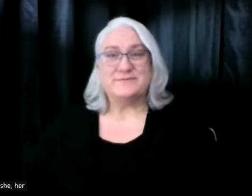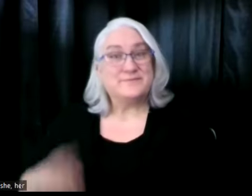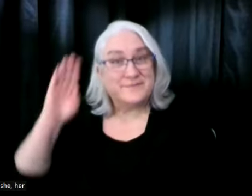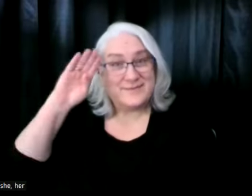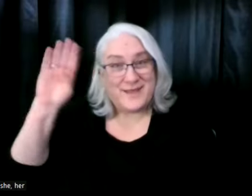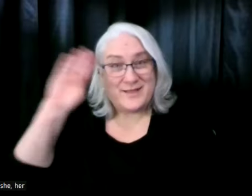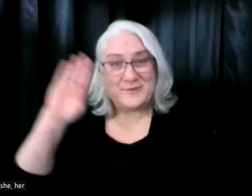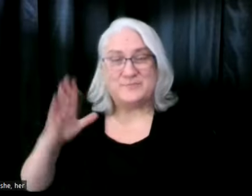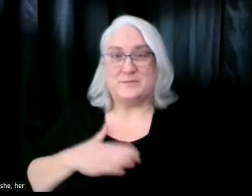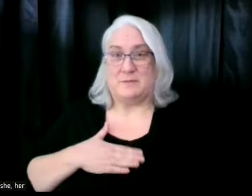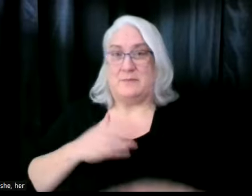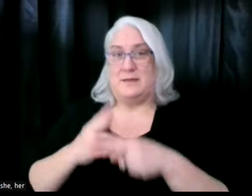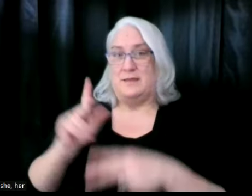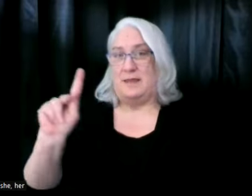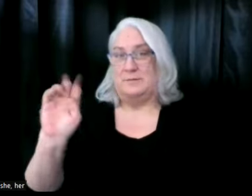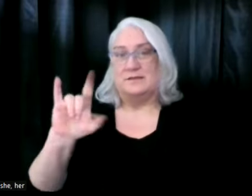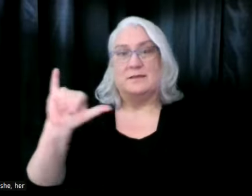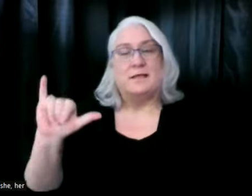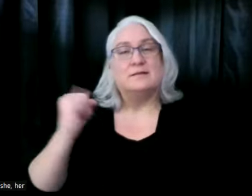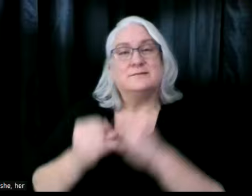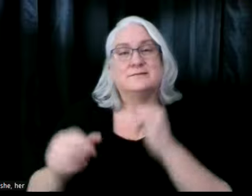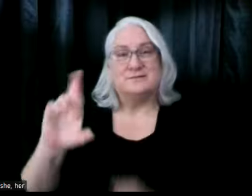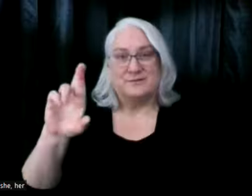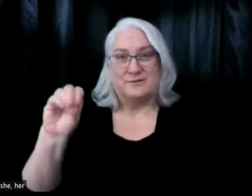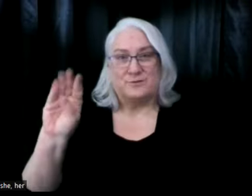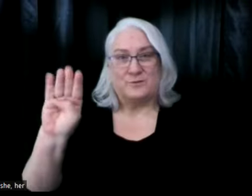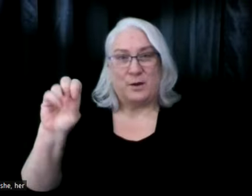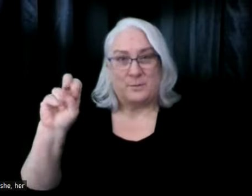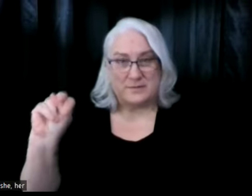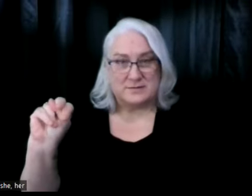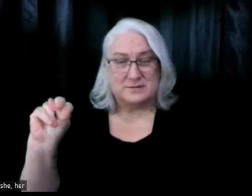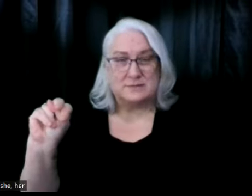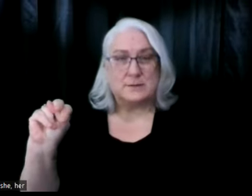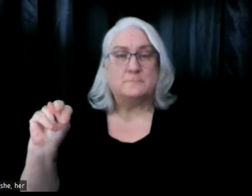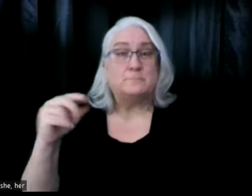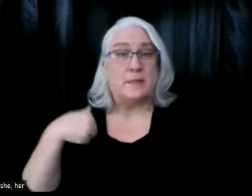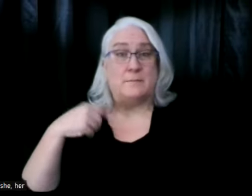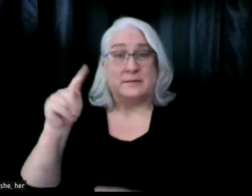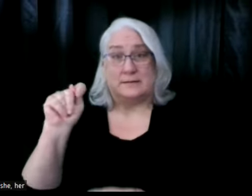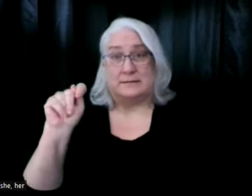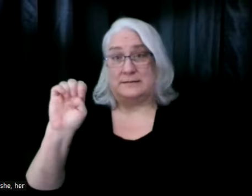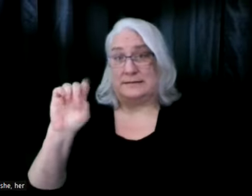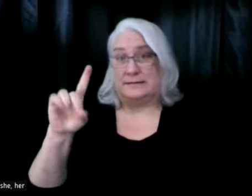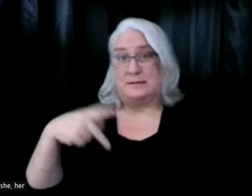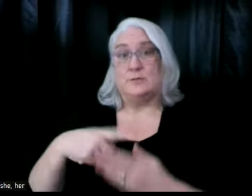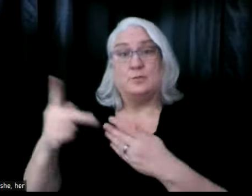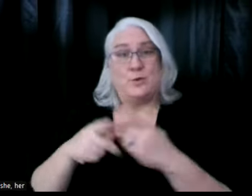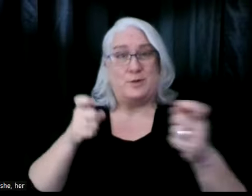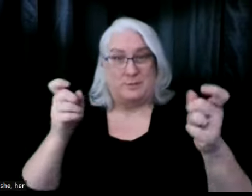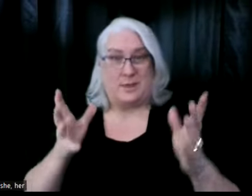Hello, my name is Kelly Robison, I’m the TED Program Manager.